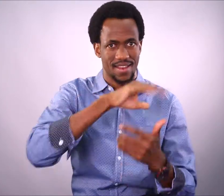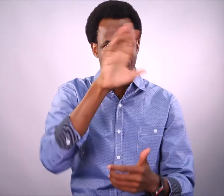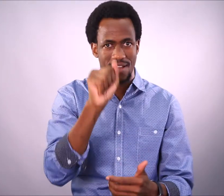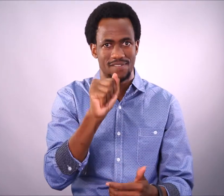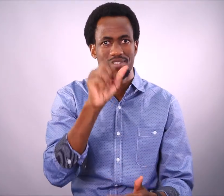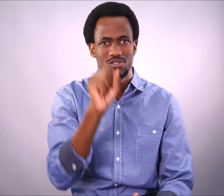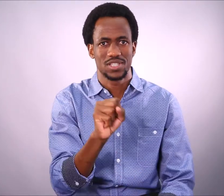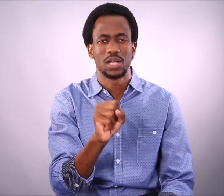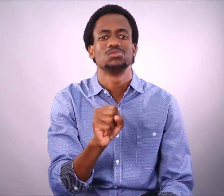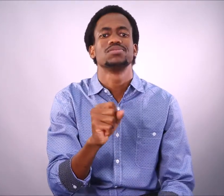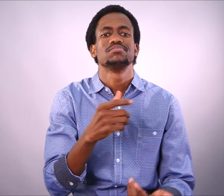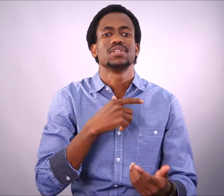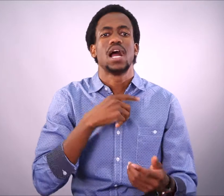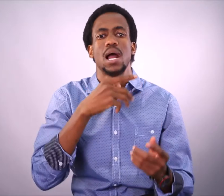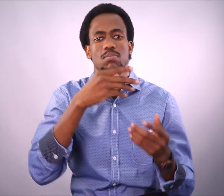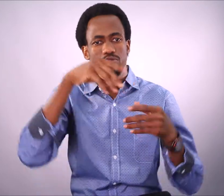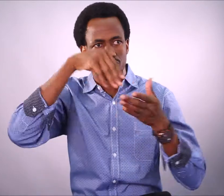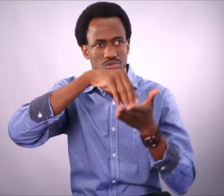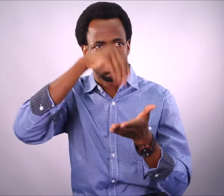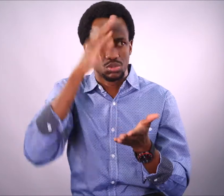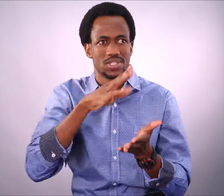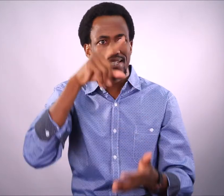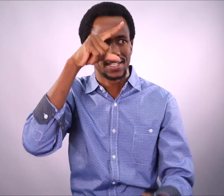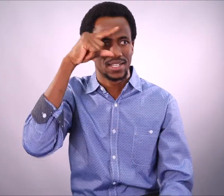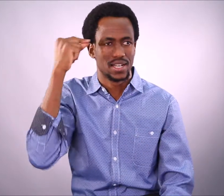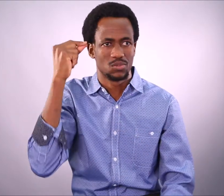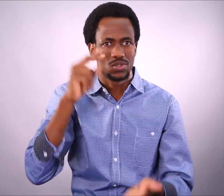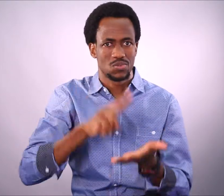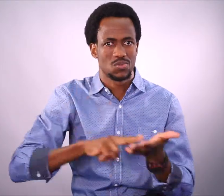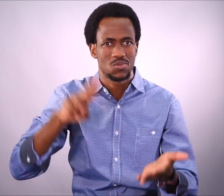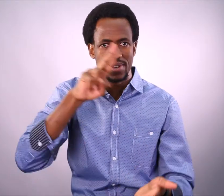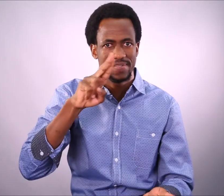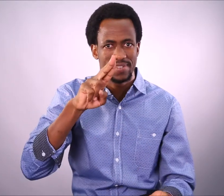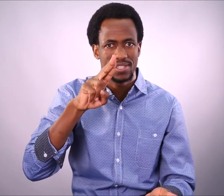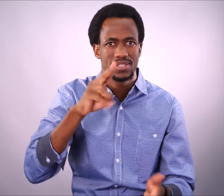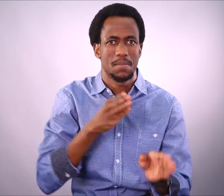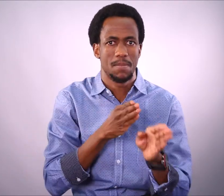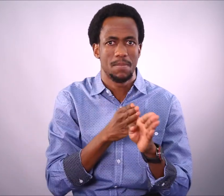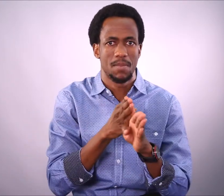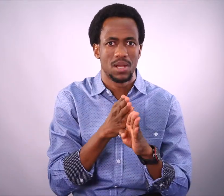which is in southern Africa. I'm a student at Gaullodet University